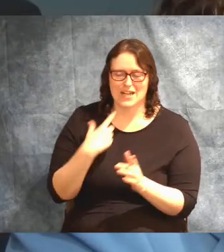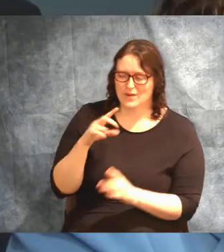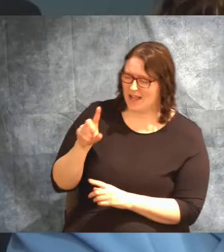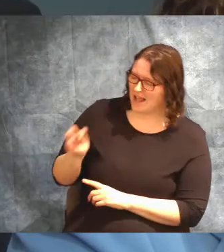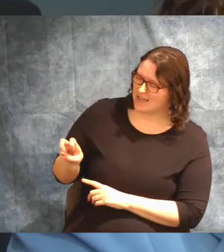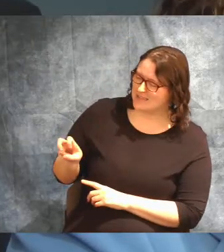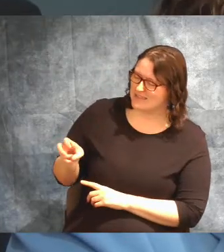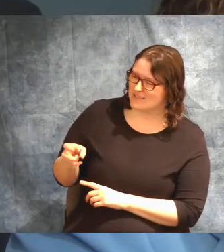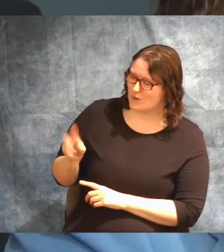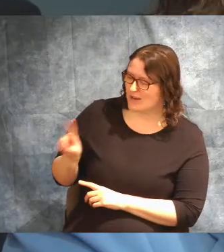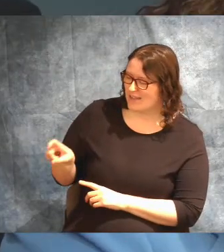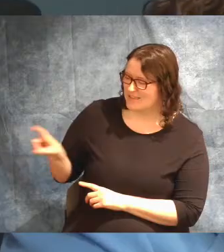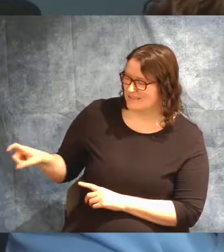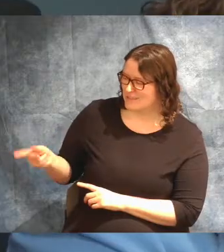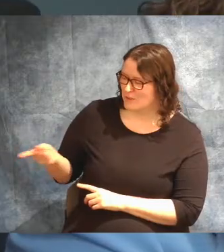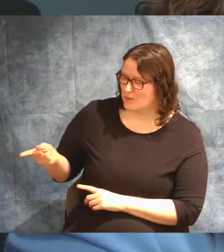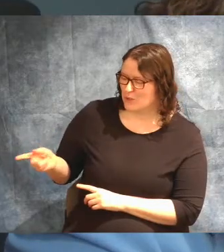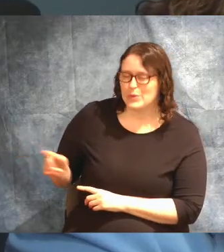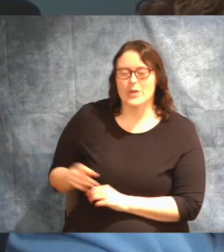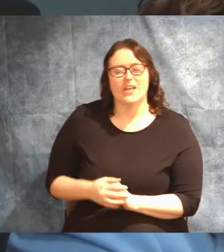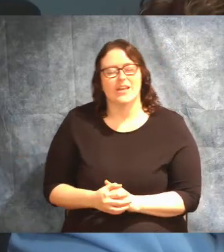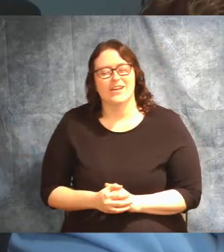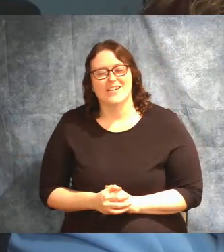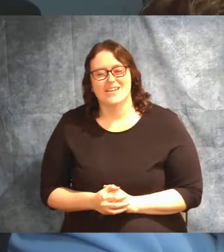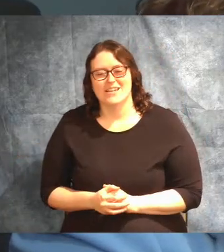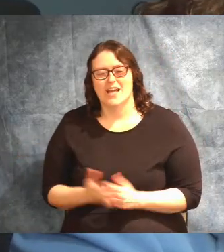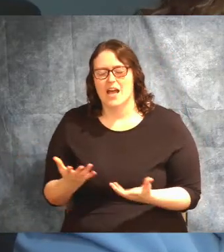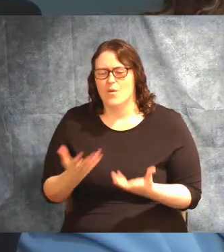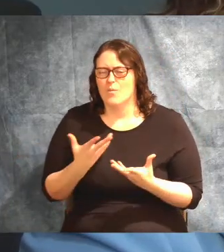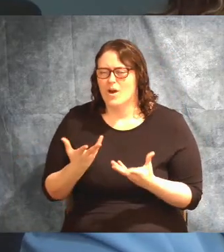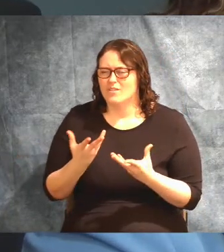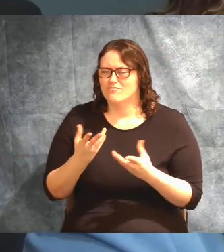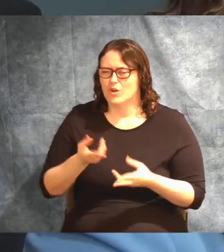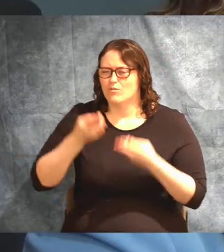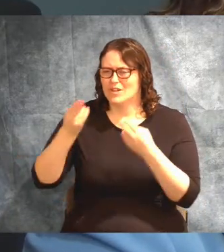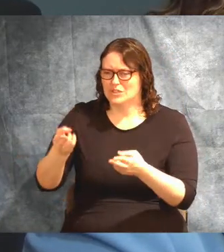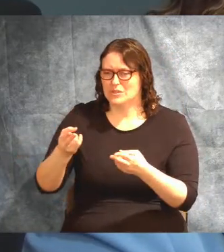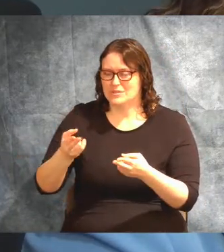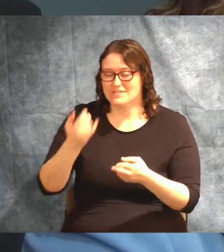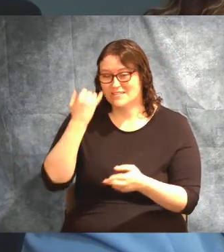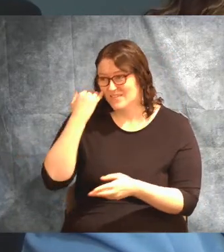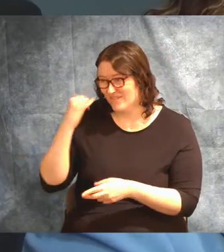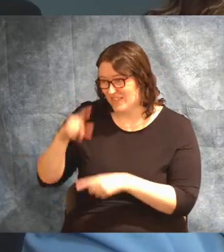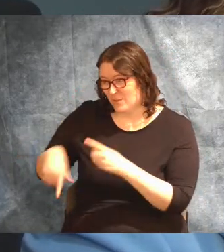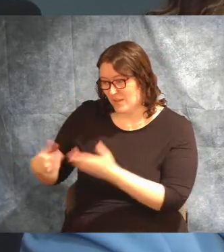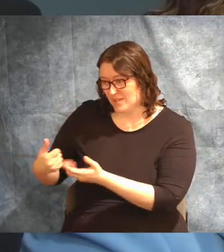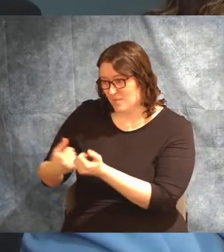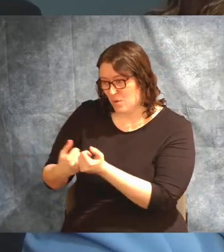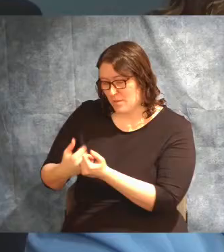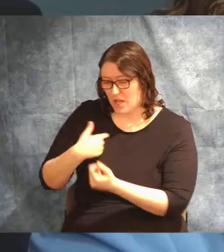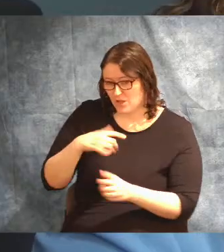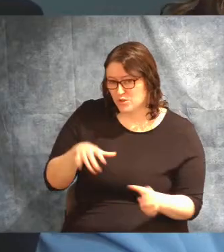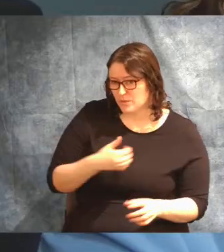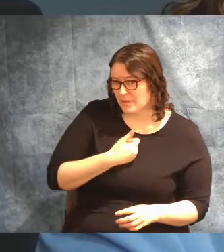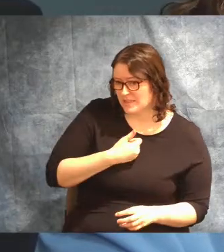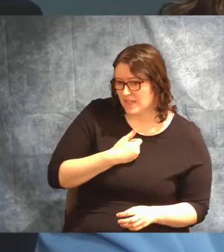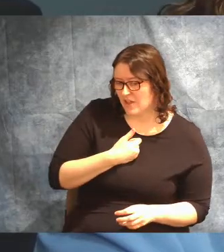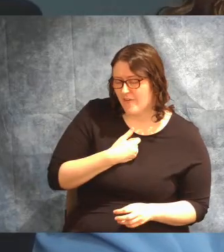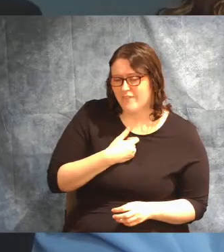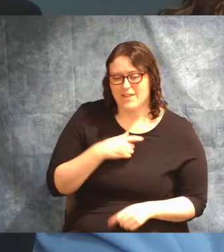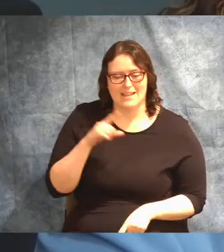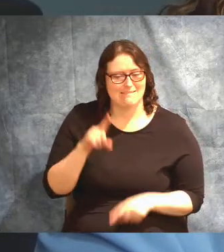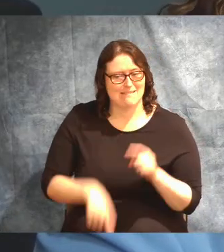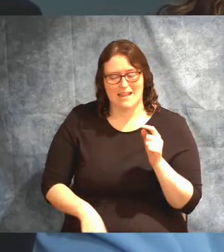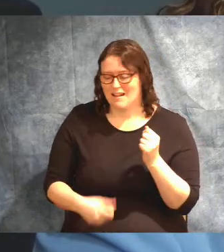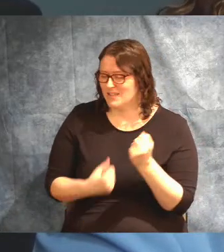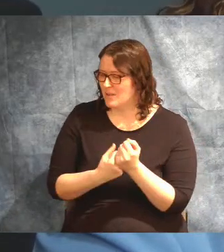I would like a resolution and if I can't, I'll do it on my own. I cannot support Duke Energy